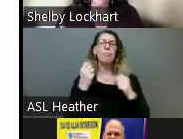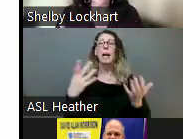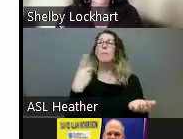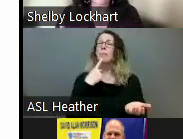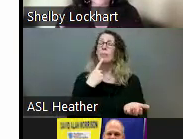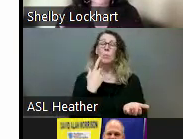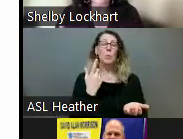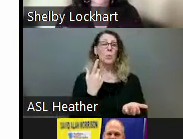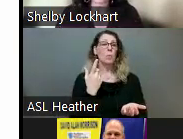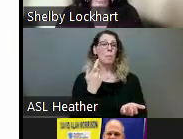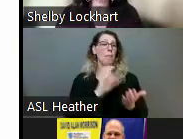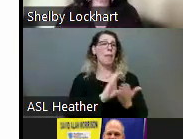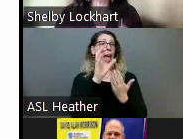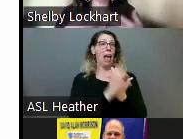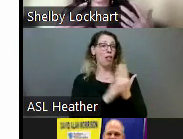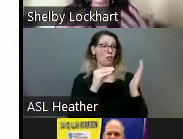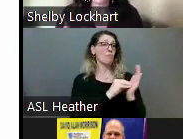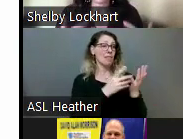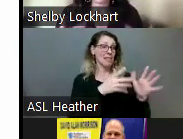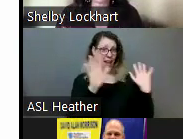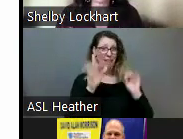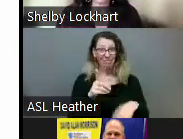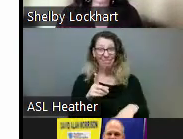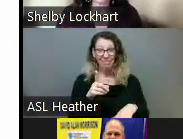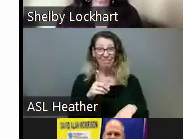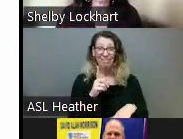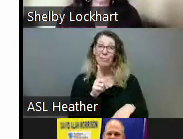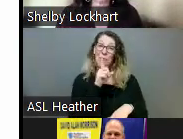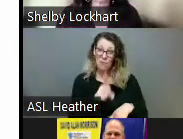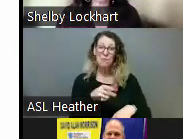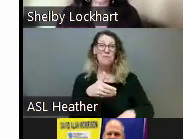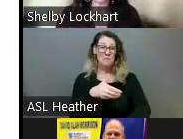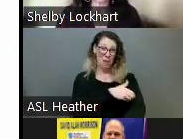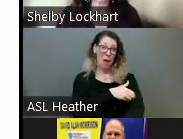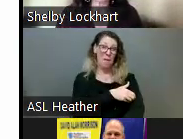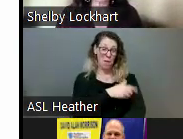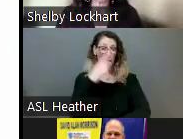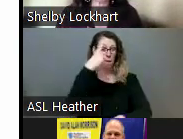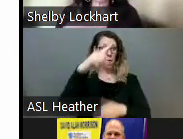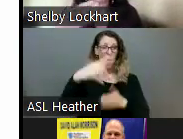calendared gets done. It is a power, really powerful move for leaders to